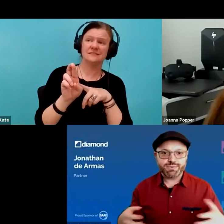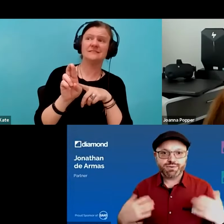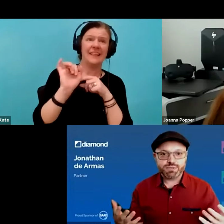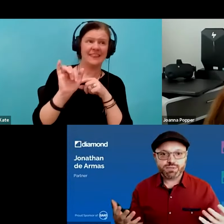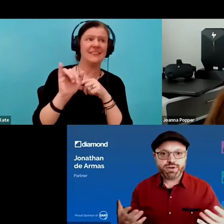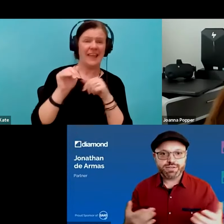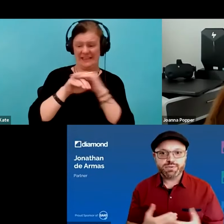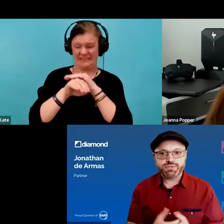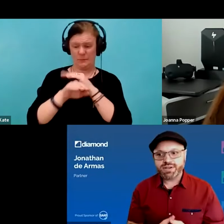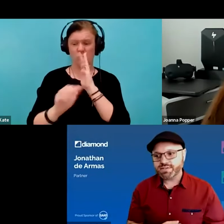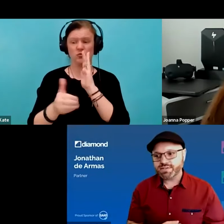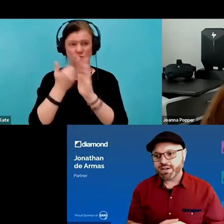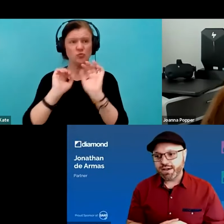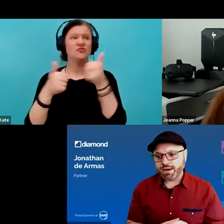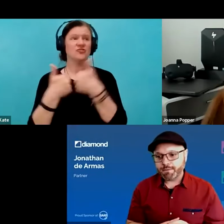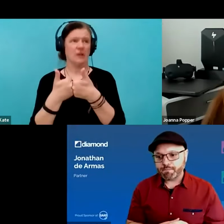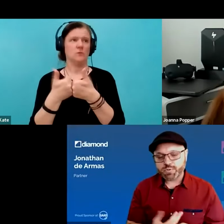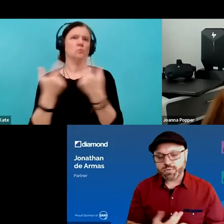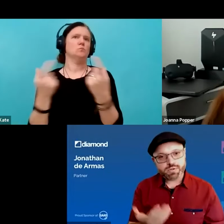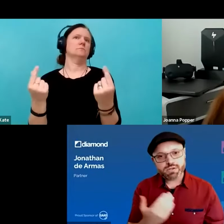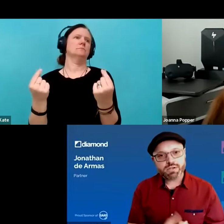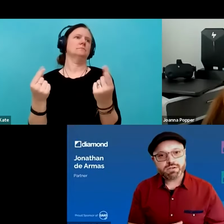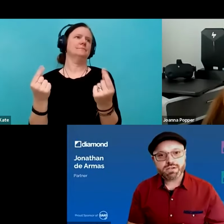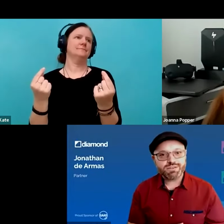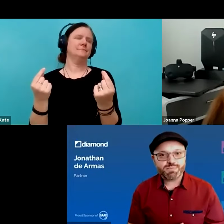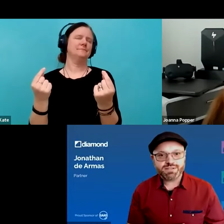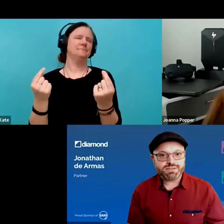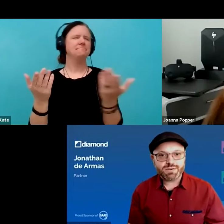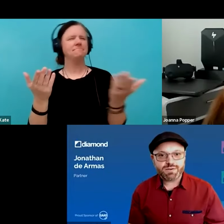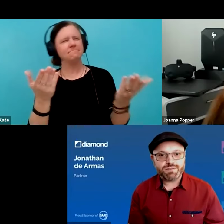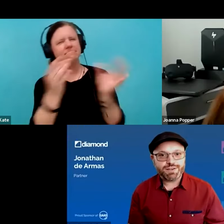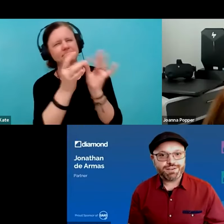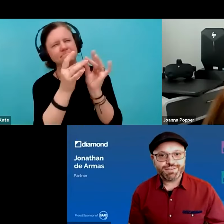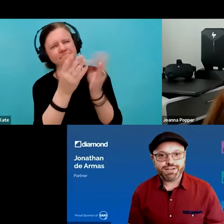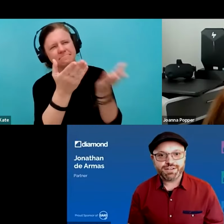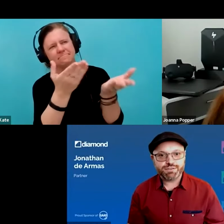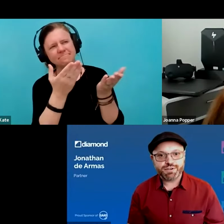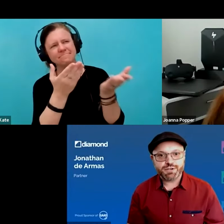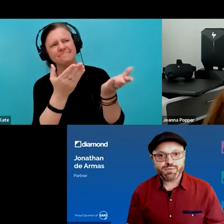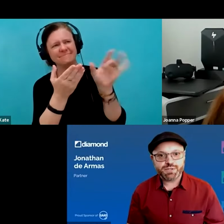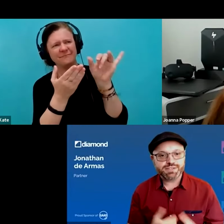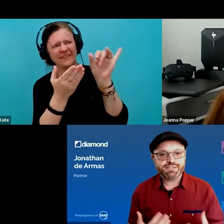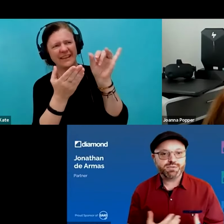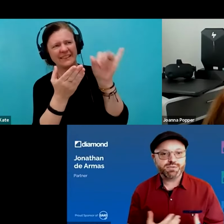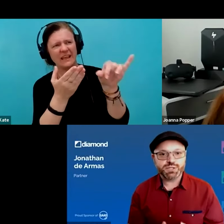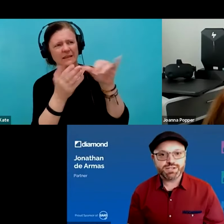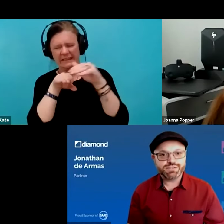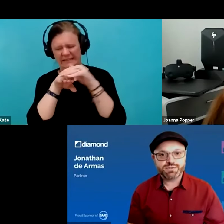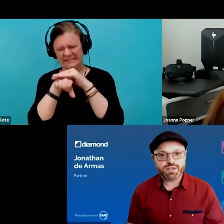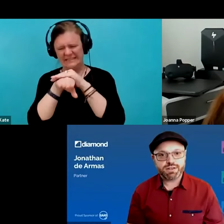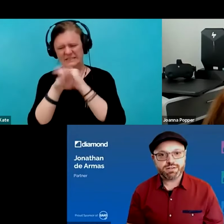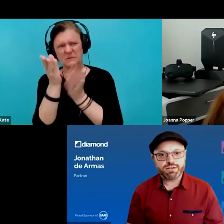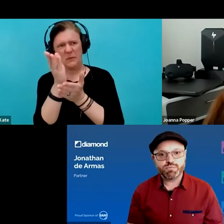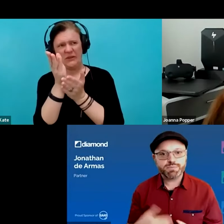that we're trying to address. Jonathan de Armas: Can you speak to any of the accessibility issues that you may